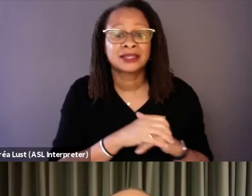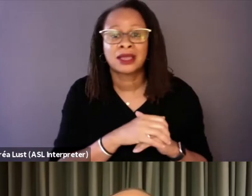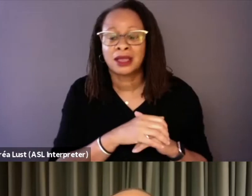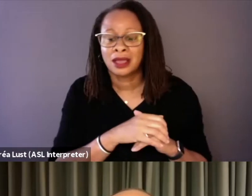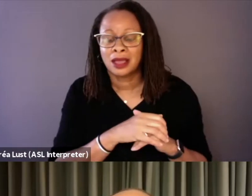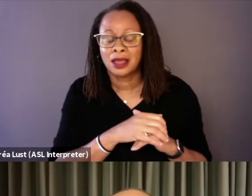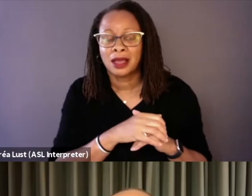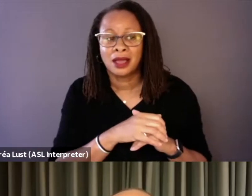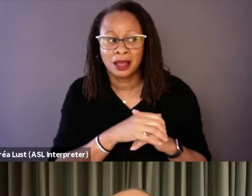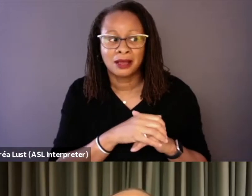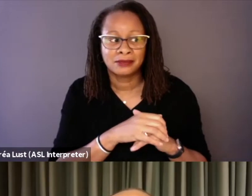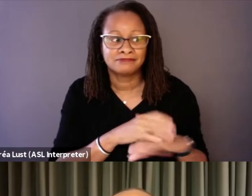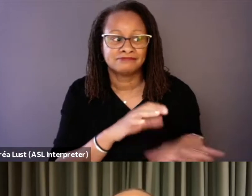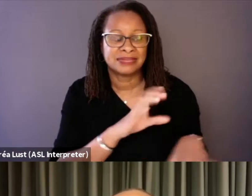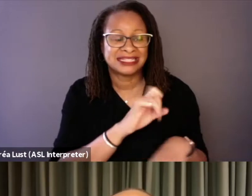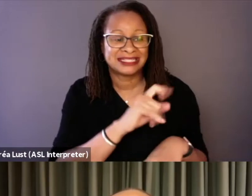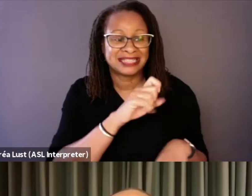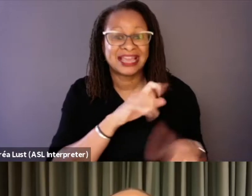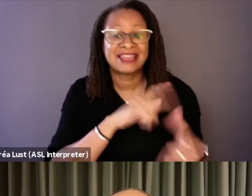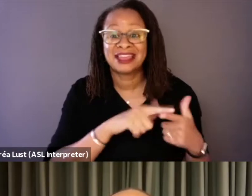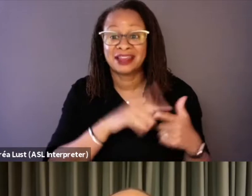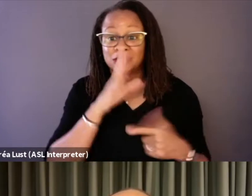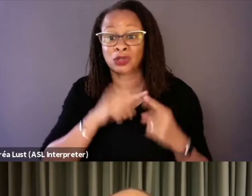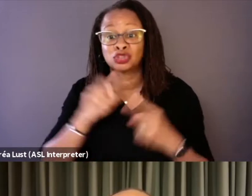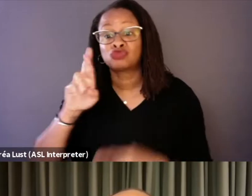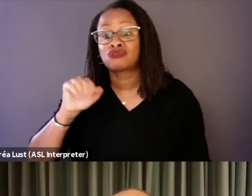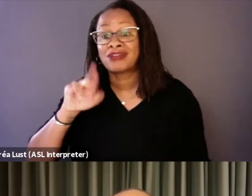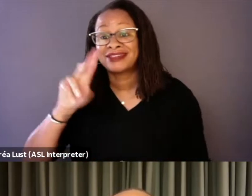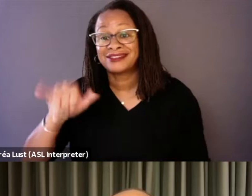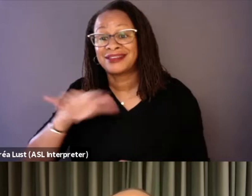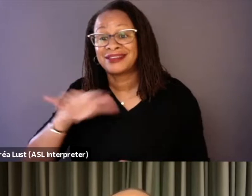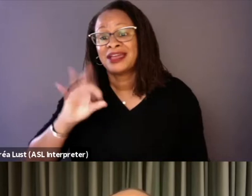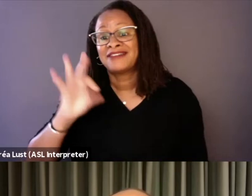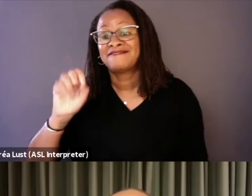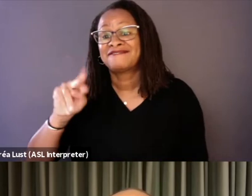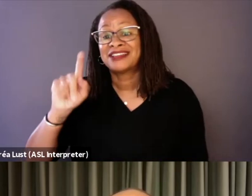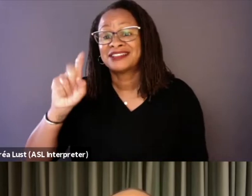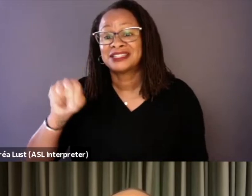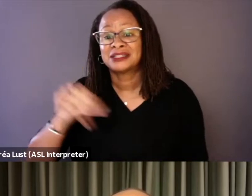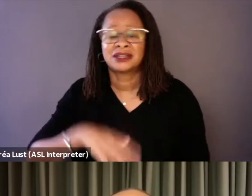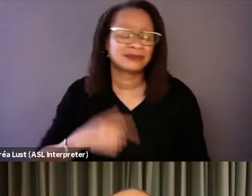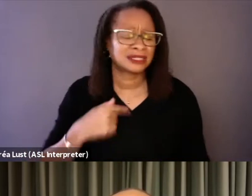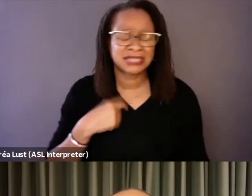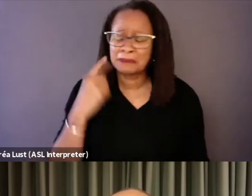when I talked to Randy and Fenton and it was like, oh, I'm talking to these folks and what would you think?